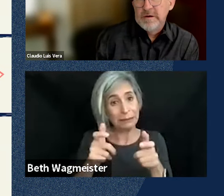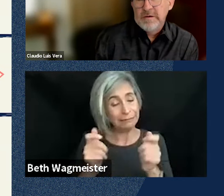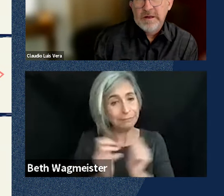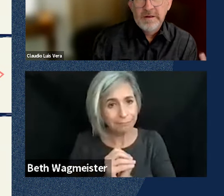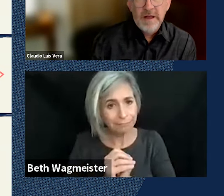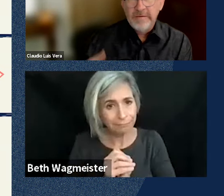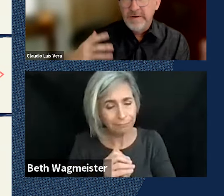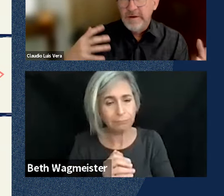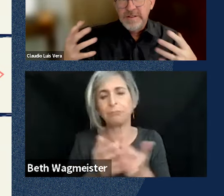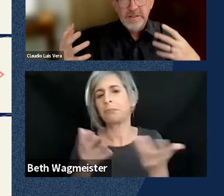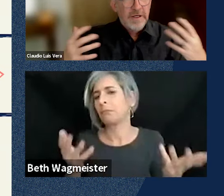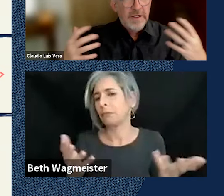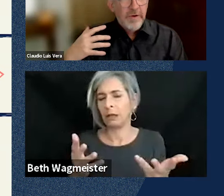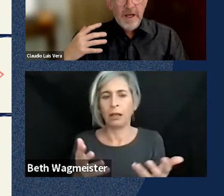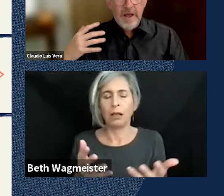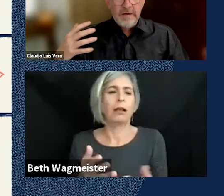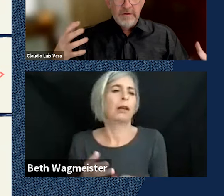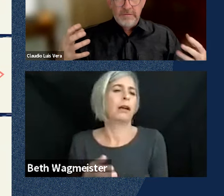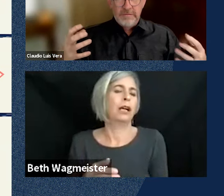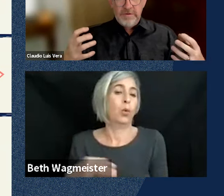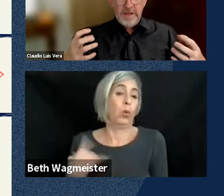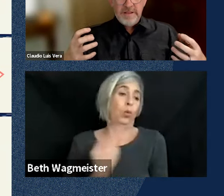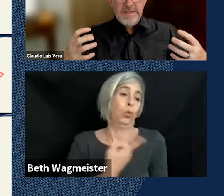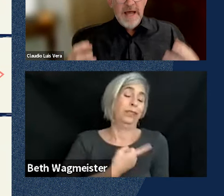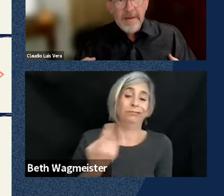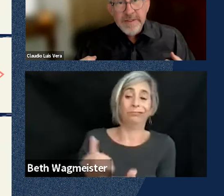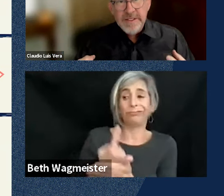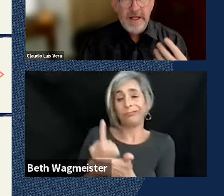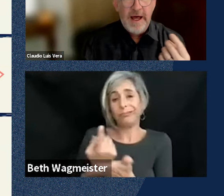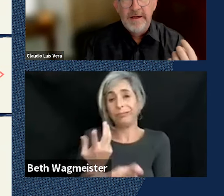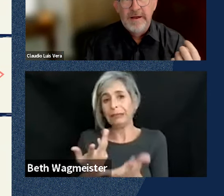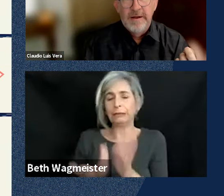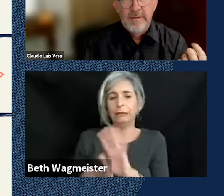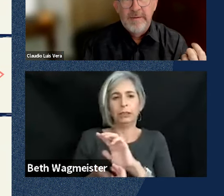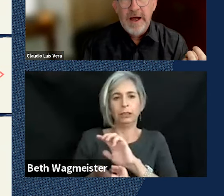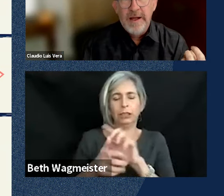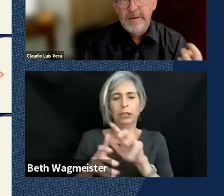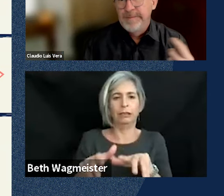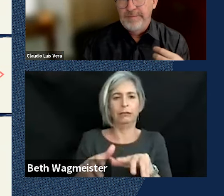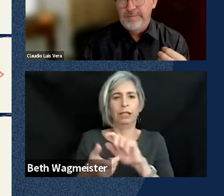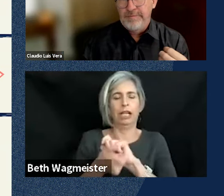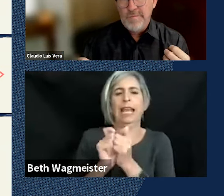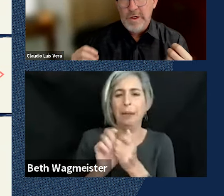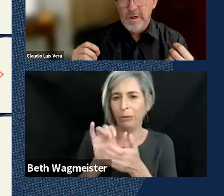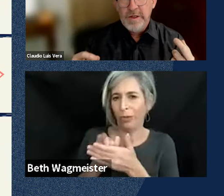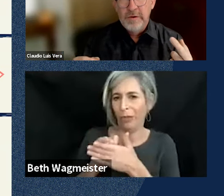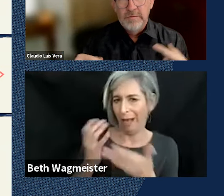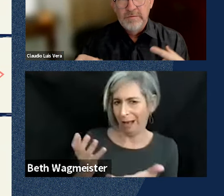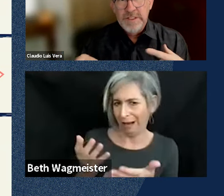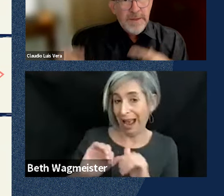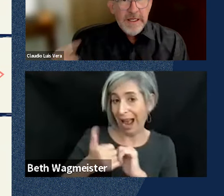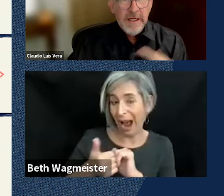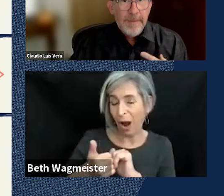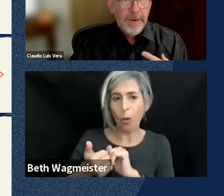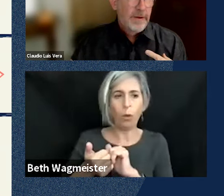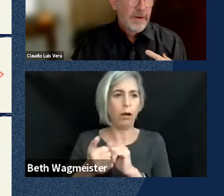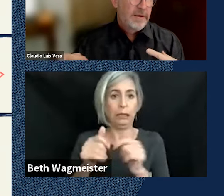So a lot of us, you know, we kind of adapt to that by, you know, either speeding up,